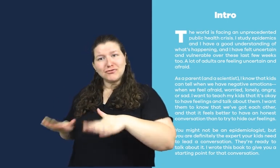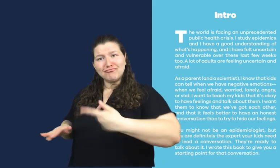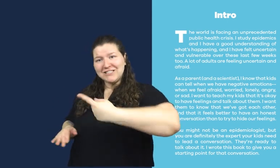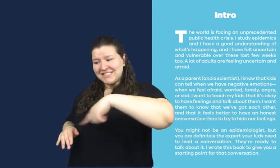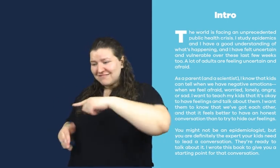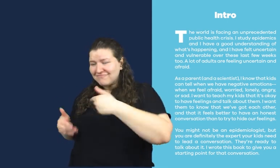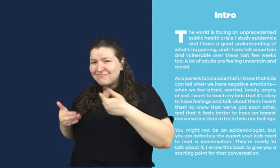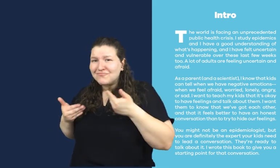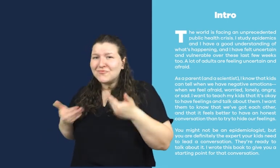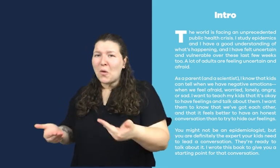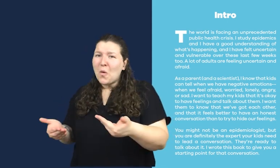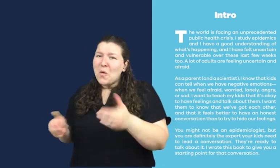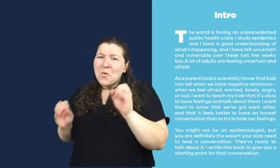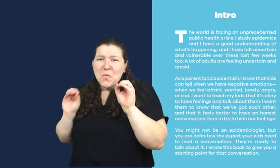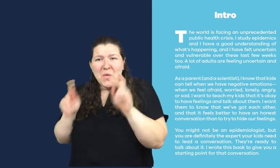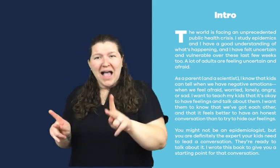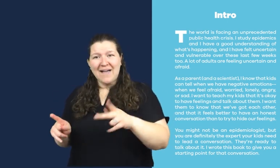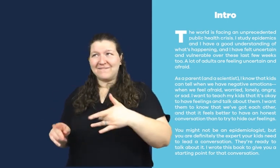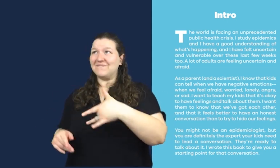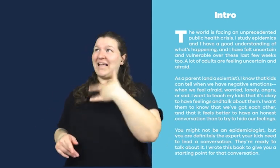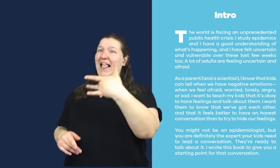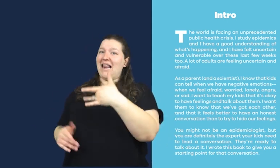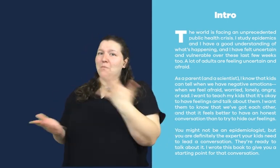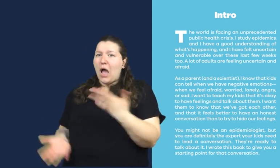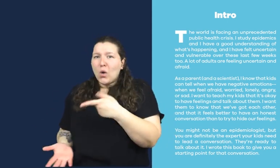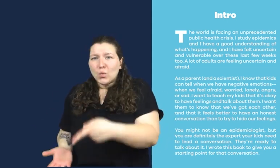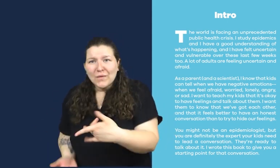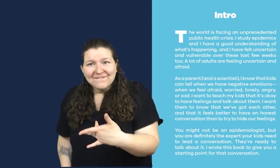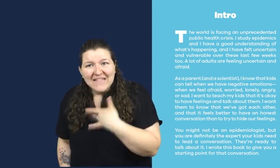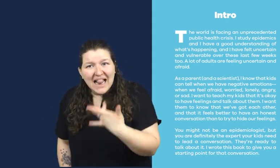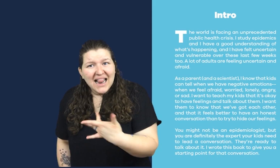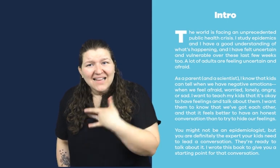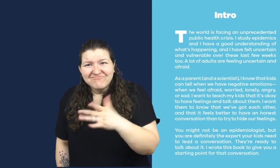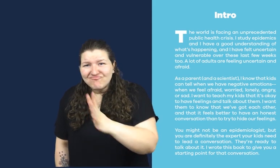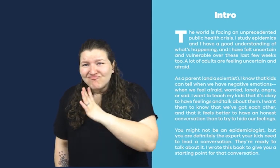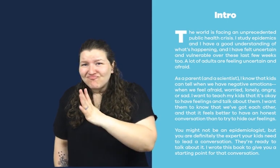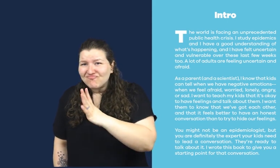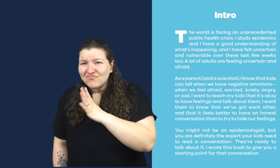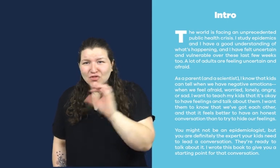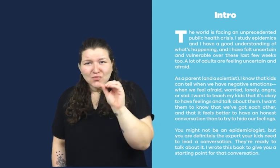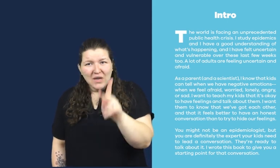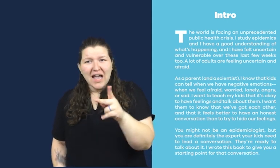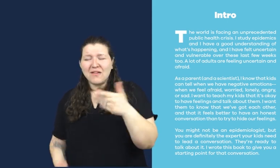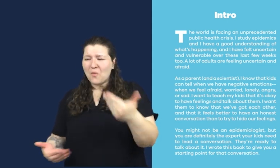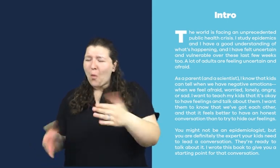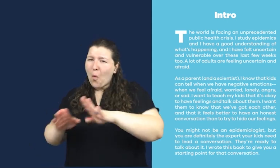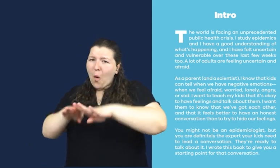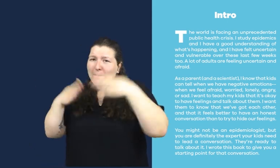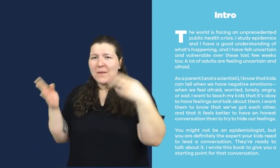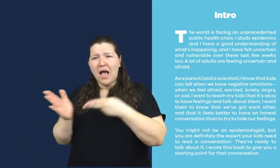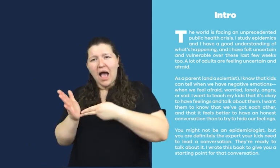I want to teach my kids that it's okay to have feelings and talk about them.